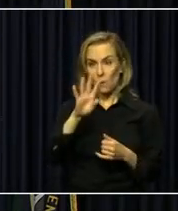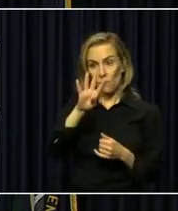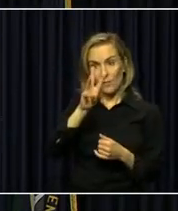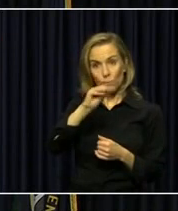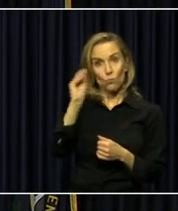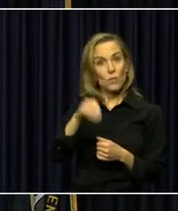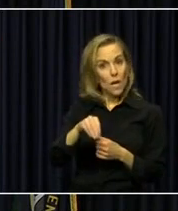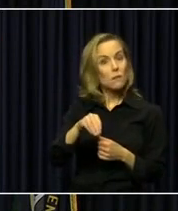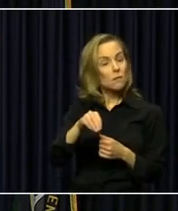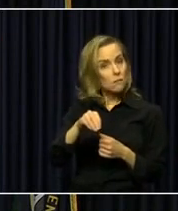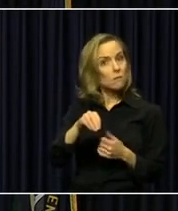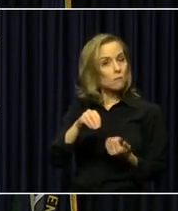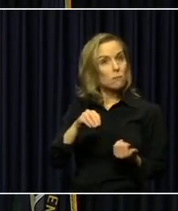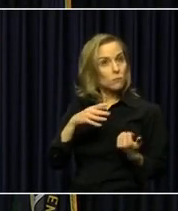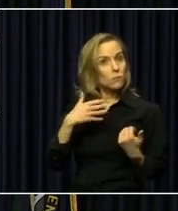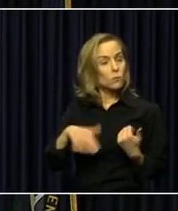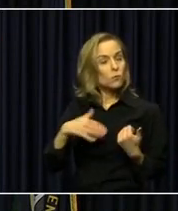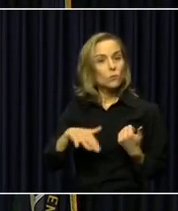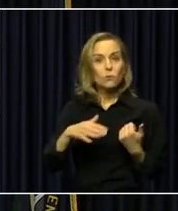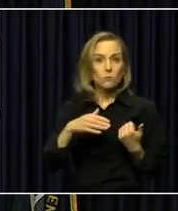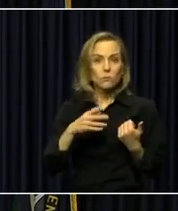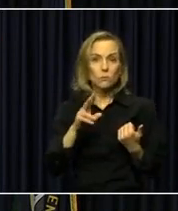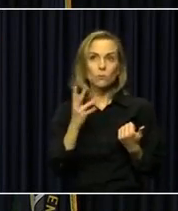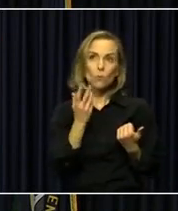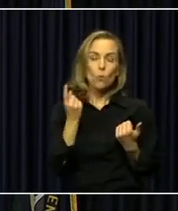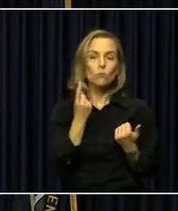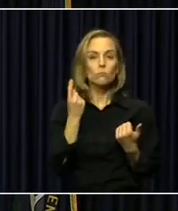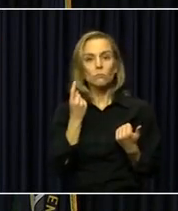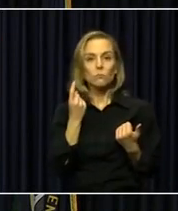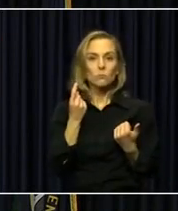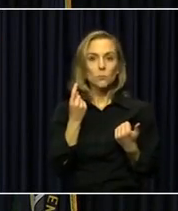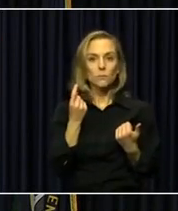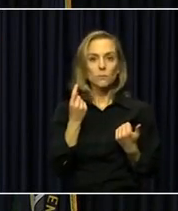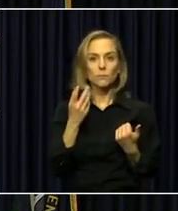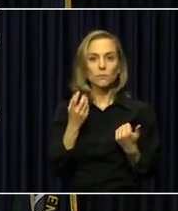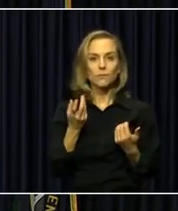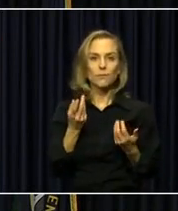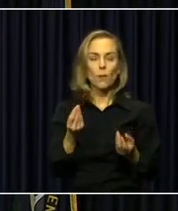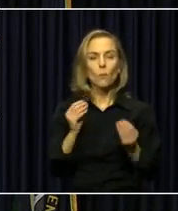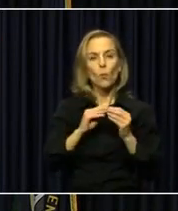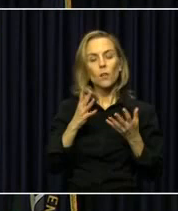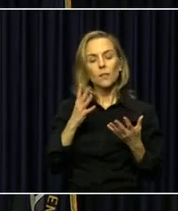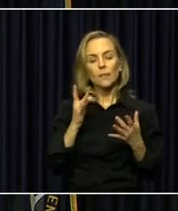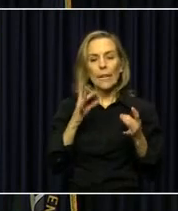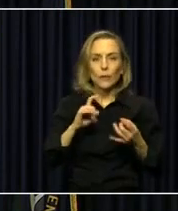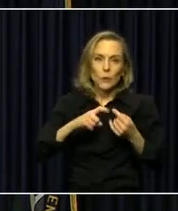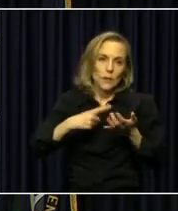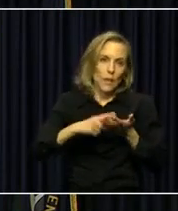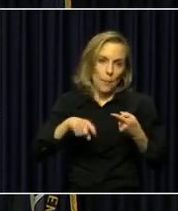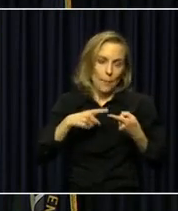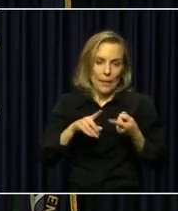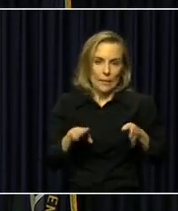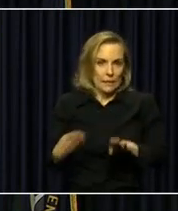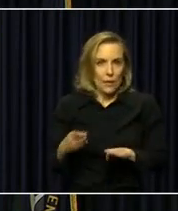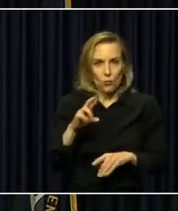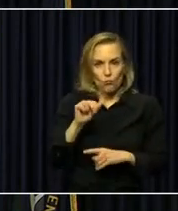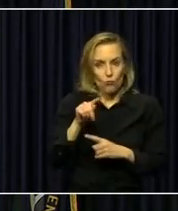THAT LOAD. AND EVERY TIME YOU LOSE A FAMILY MEMBER, YOU FEEL ALONE IN DIFFERENT WAYS BECAUSE THAT